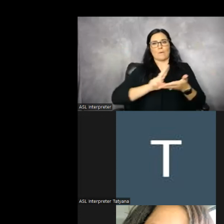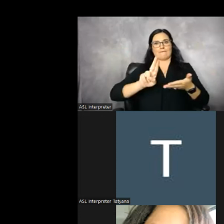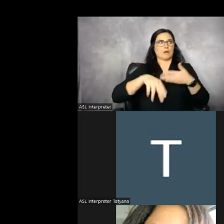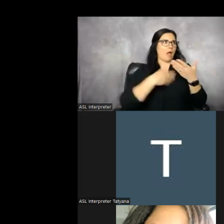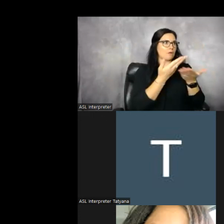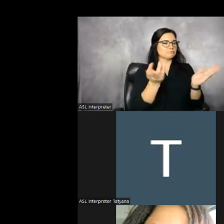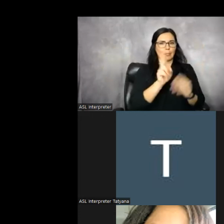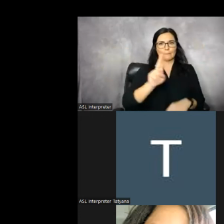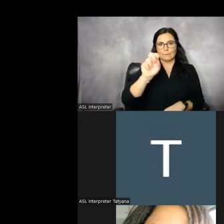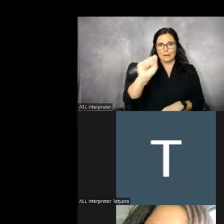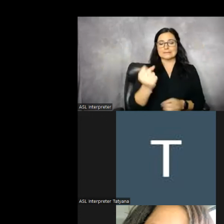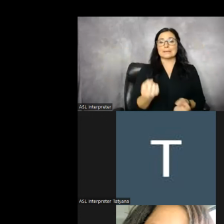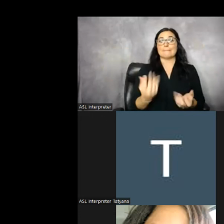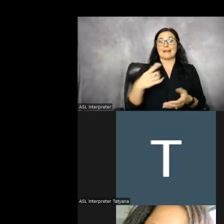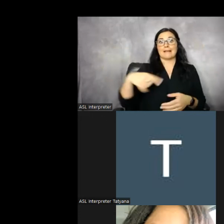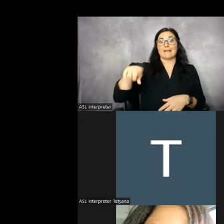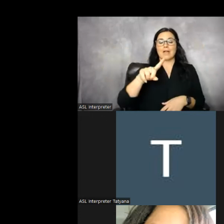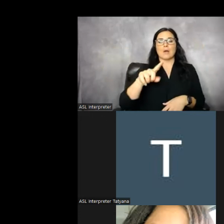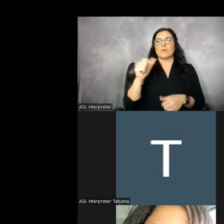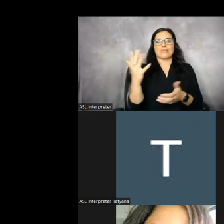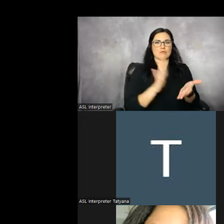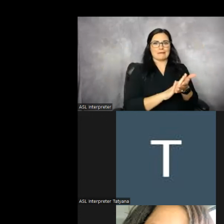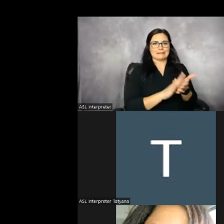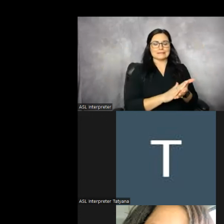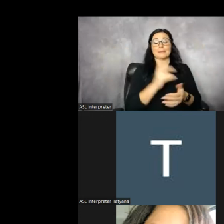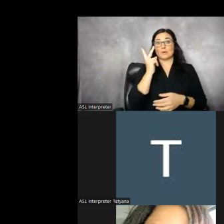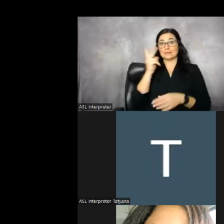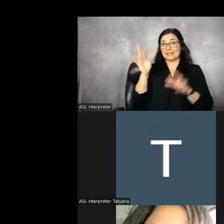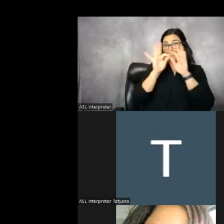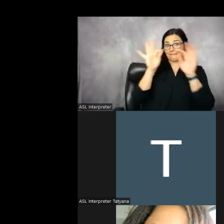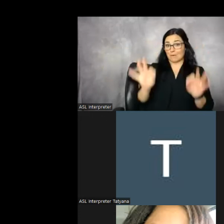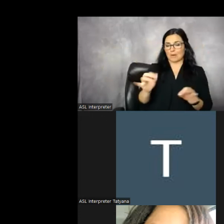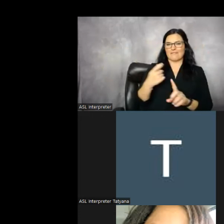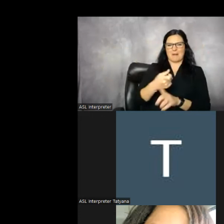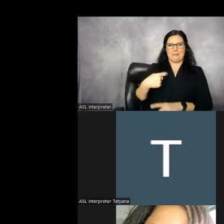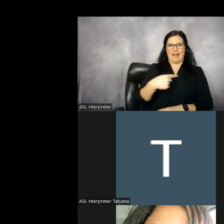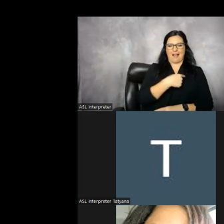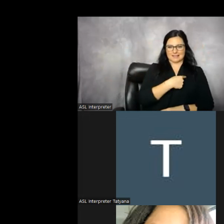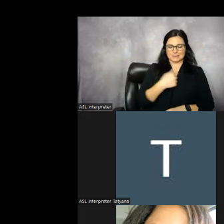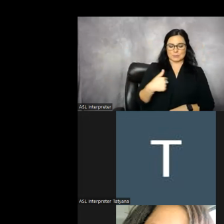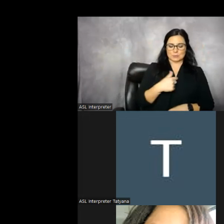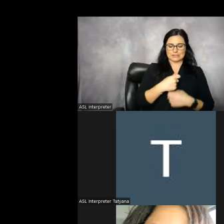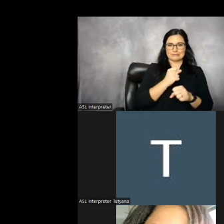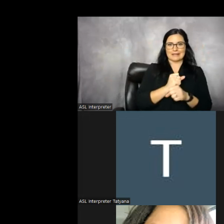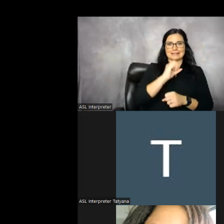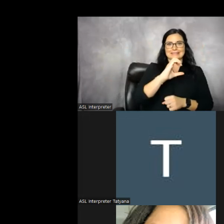Actually, a lot of them without attribution. But if you see those, that's where it came from. That really originated with the CSU and the work that me